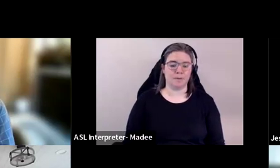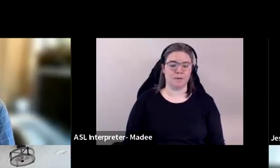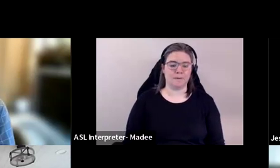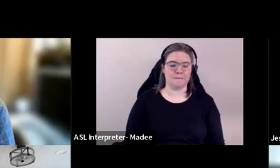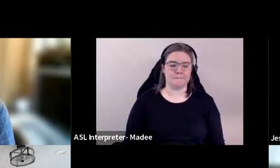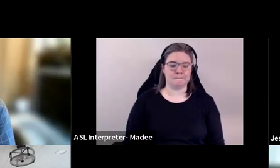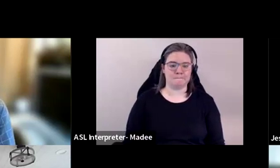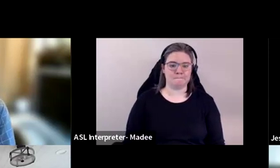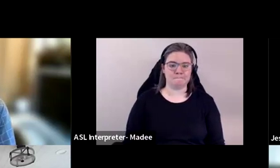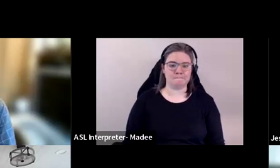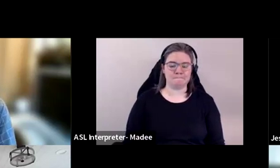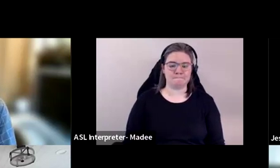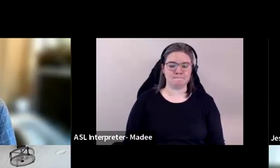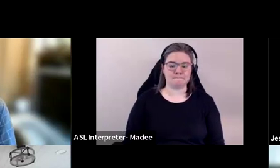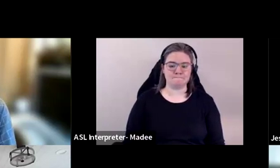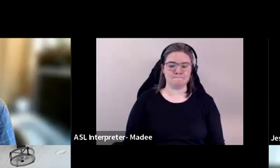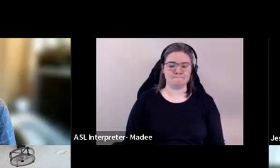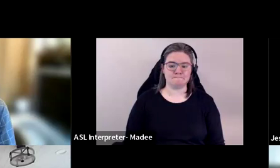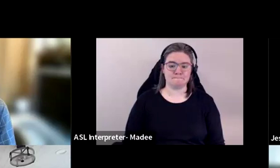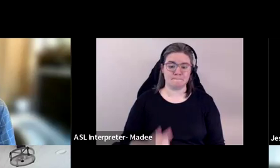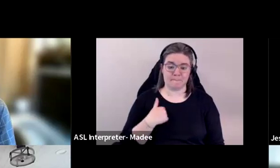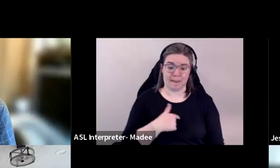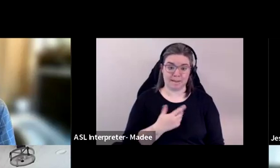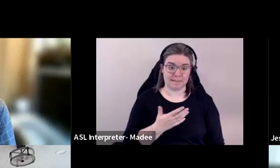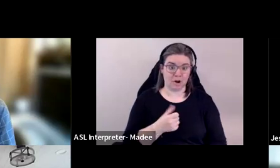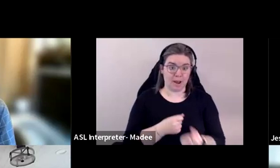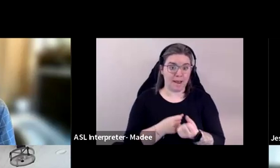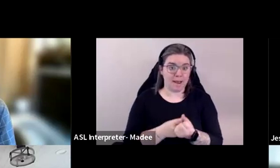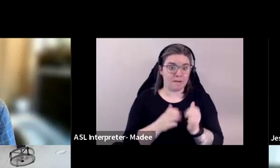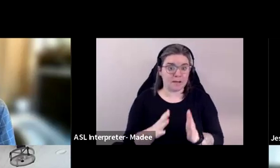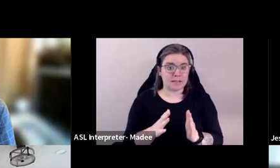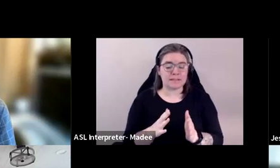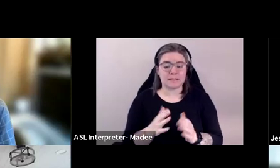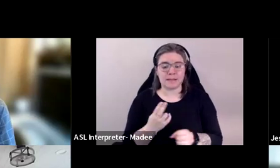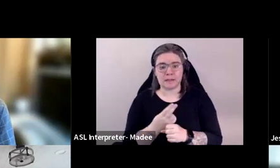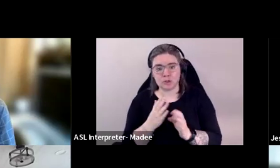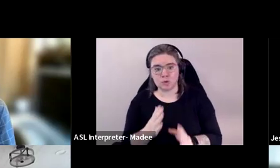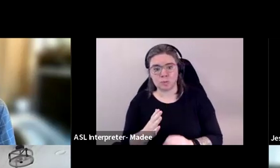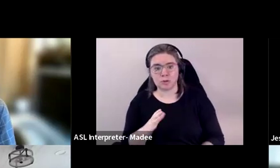and and consumers at CIO and and and our advertisers.